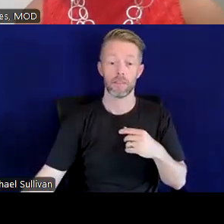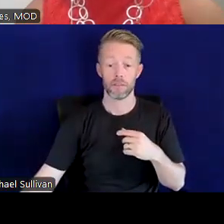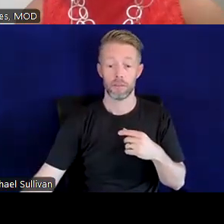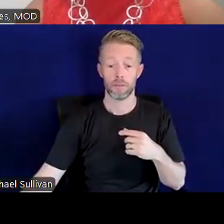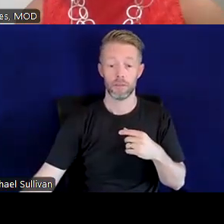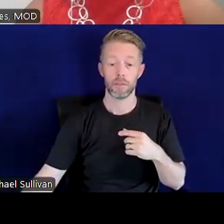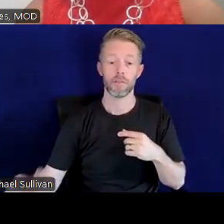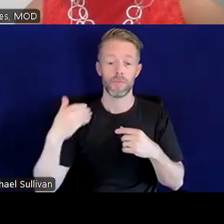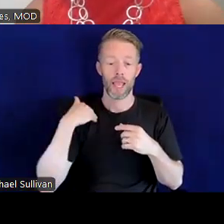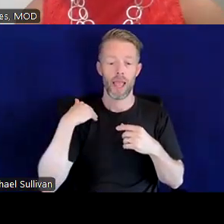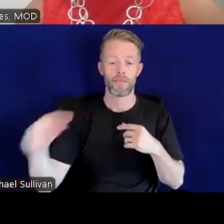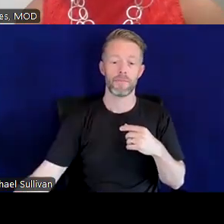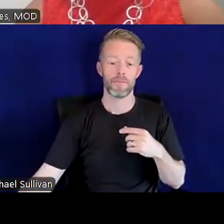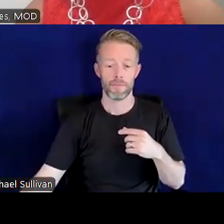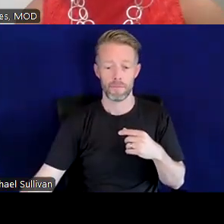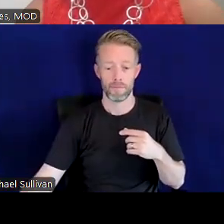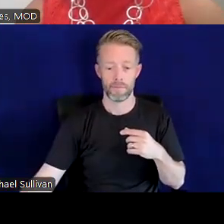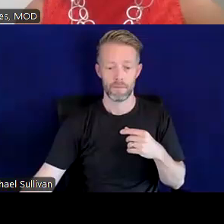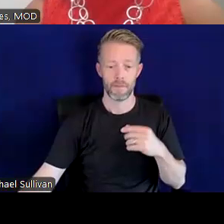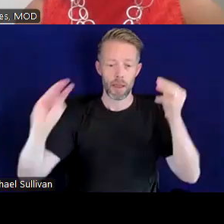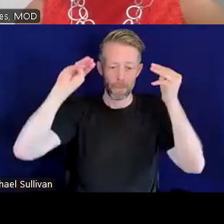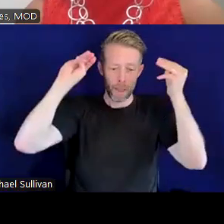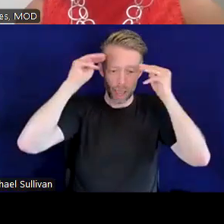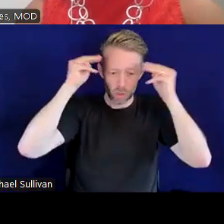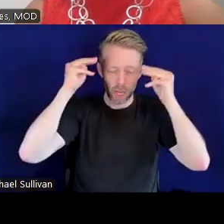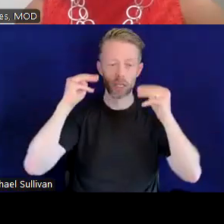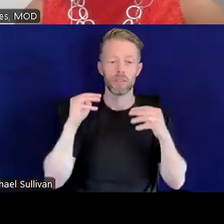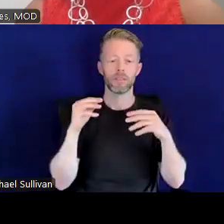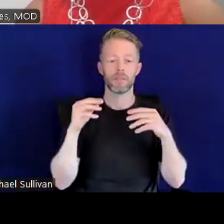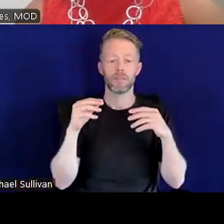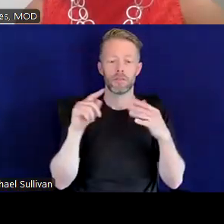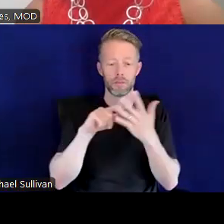and having migraines and neural